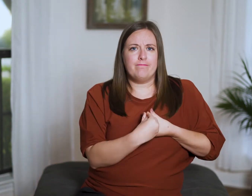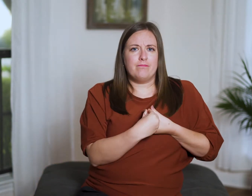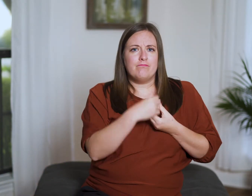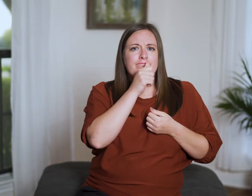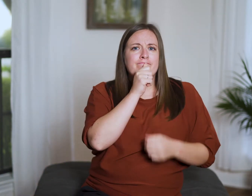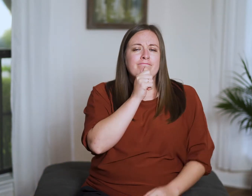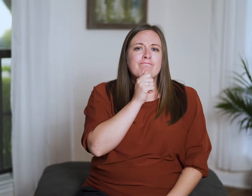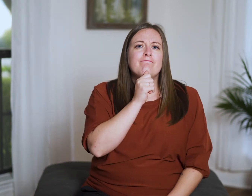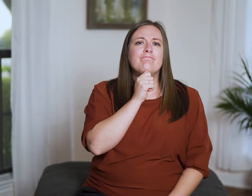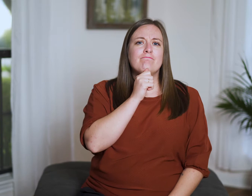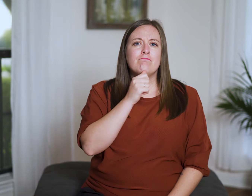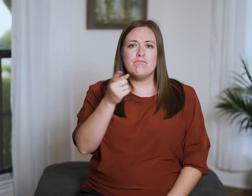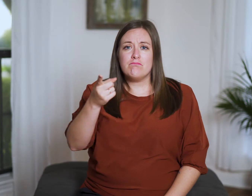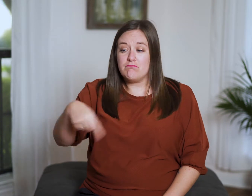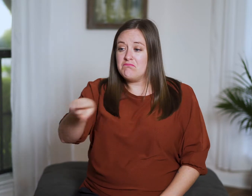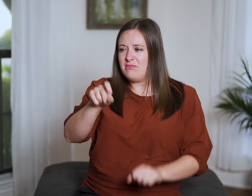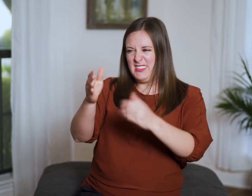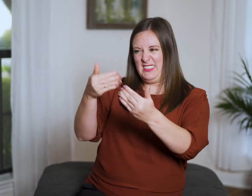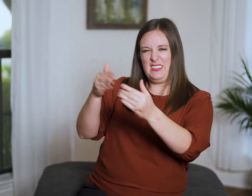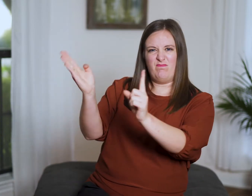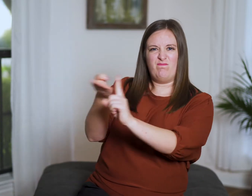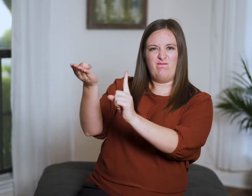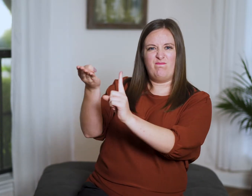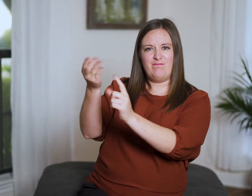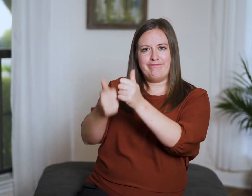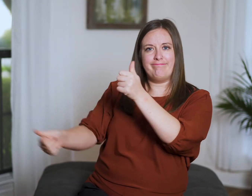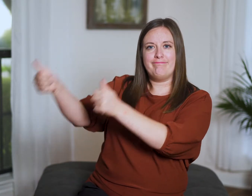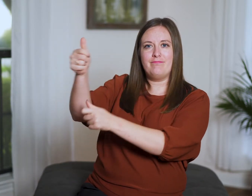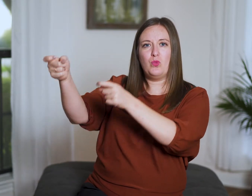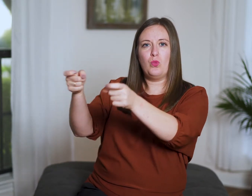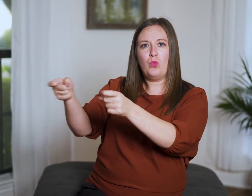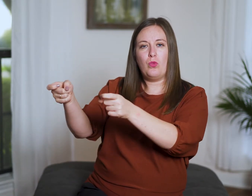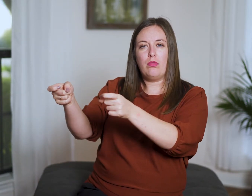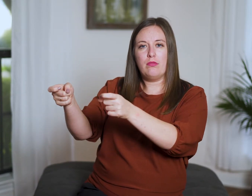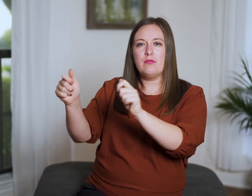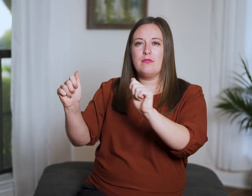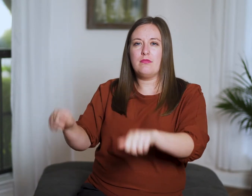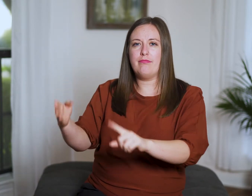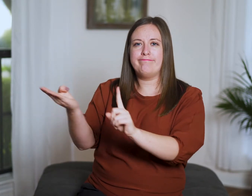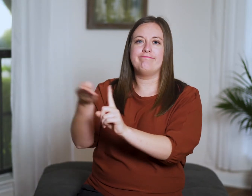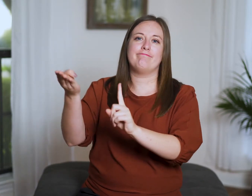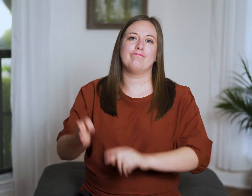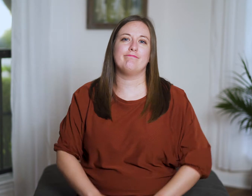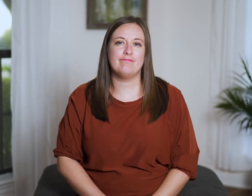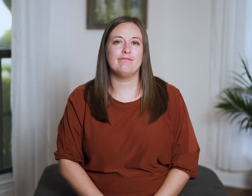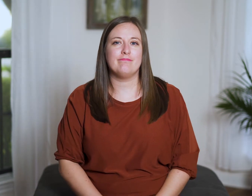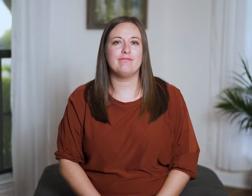“With patience a ruler may be persuaded, and a soft tongue will break a bone.”